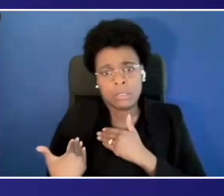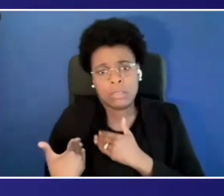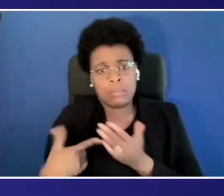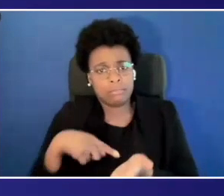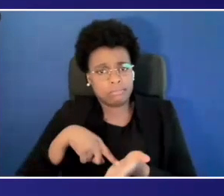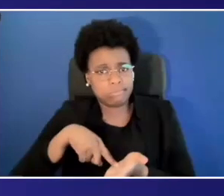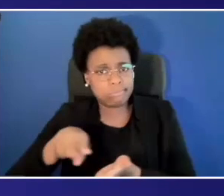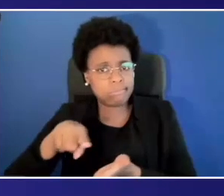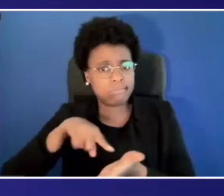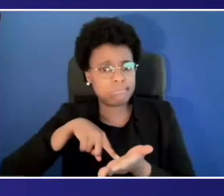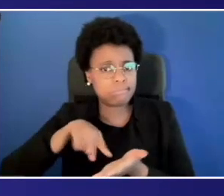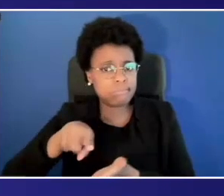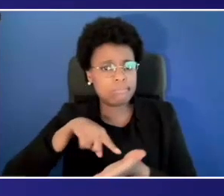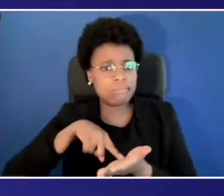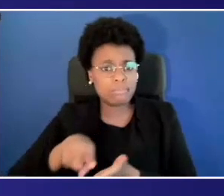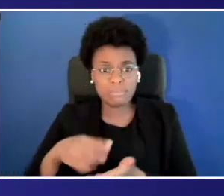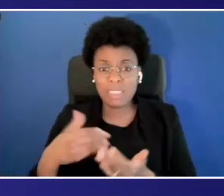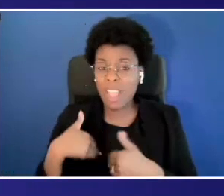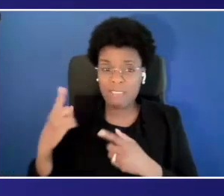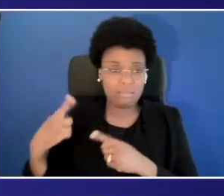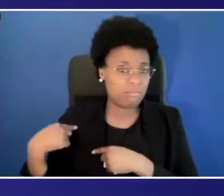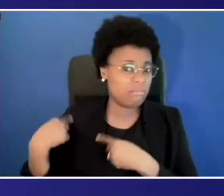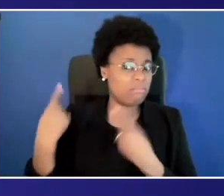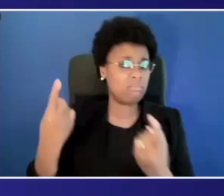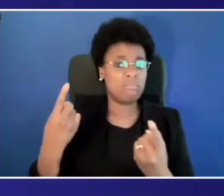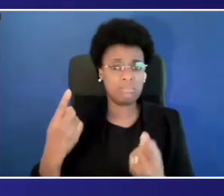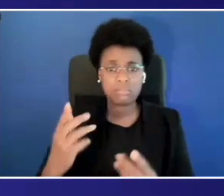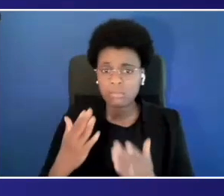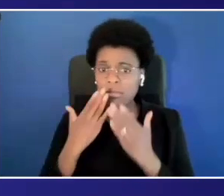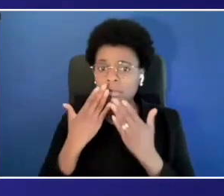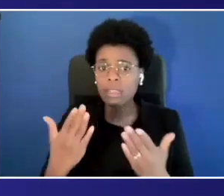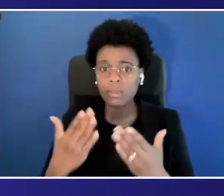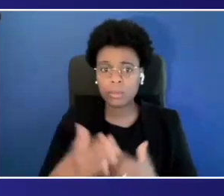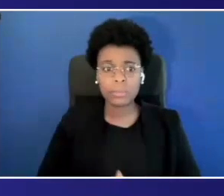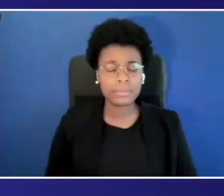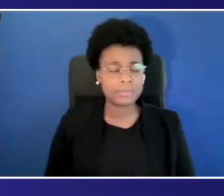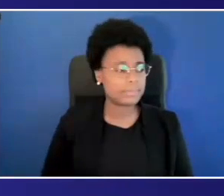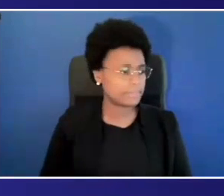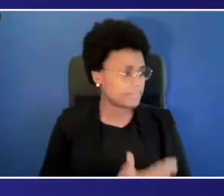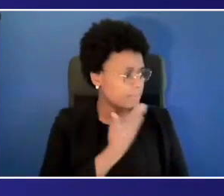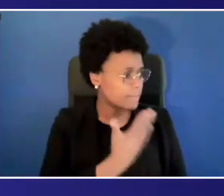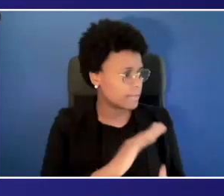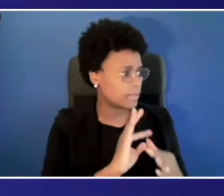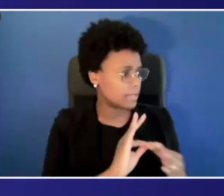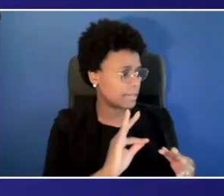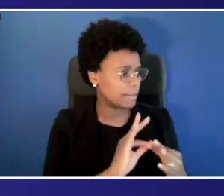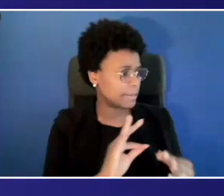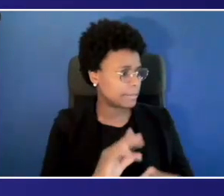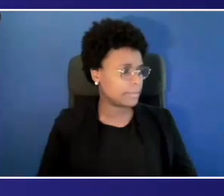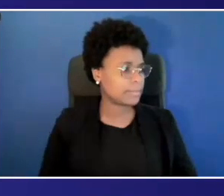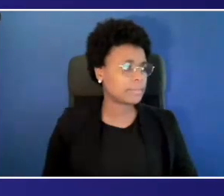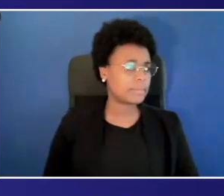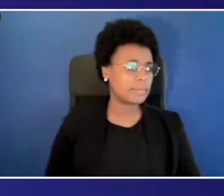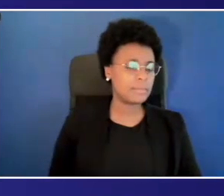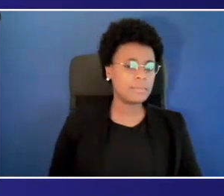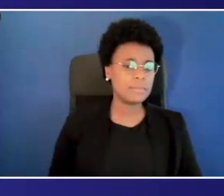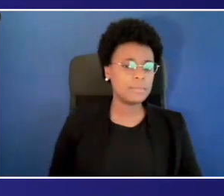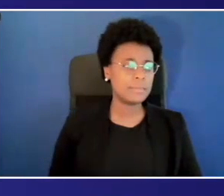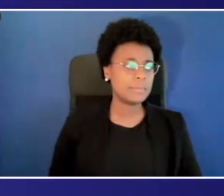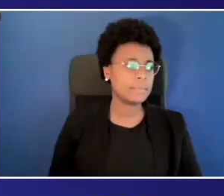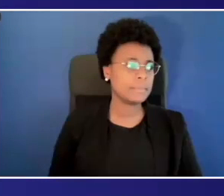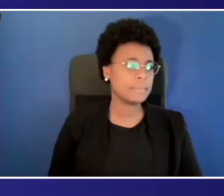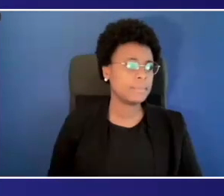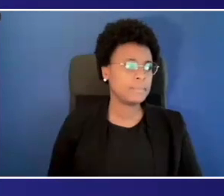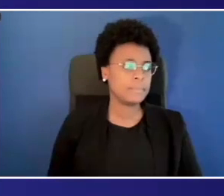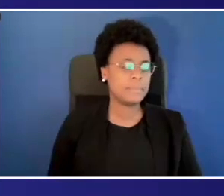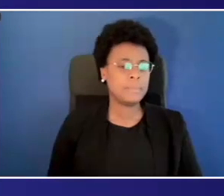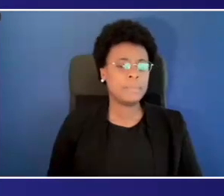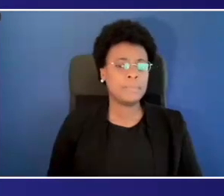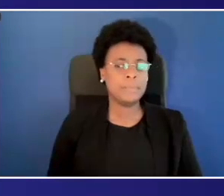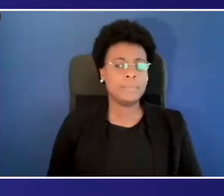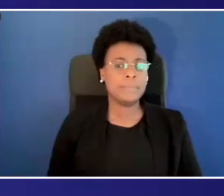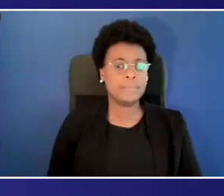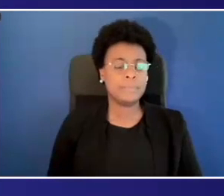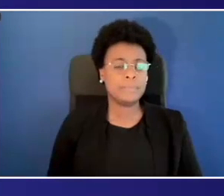And always have been. Thank you. Thank you for your comment.